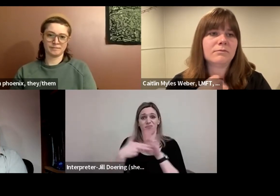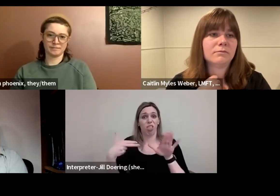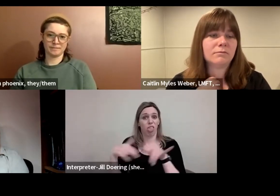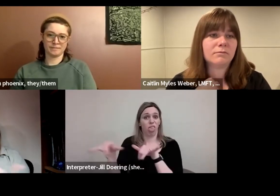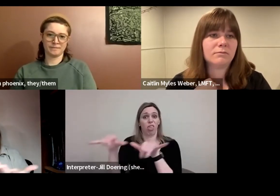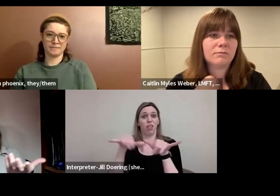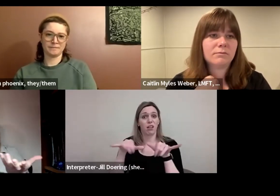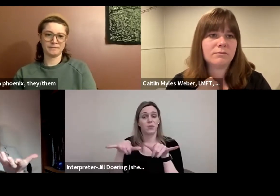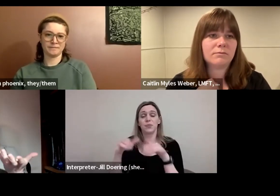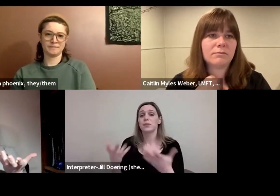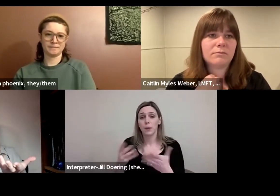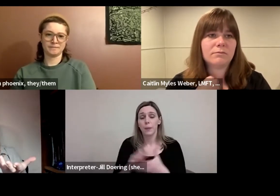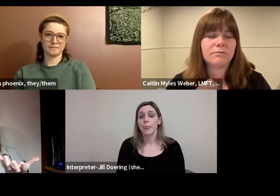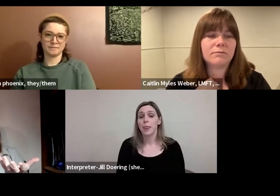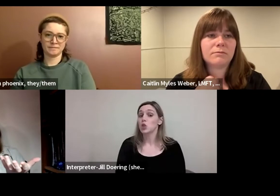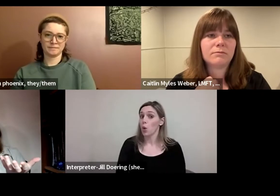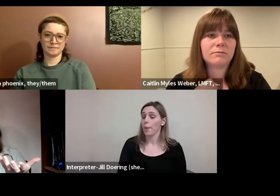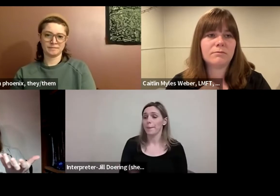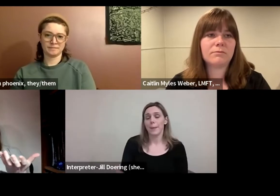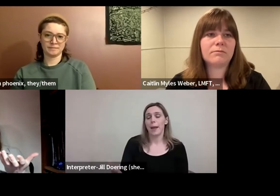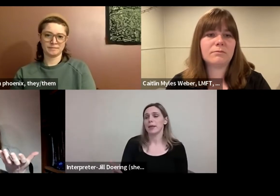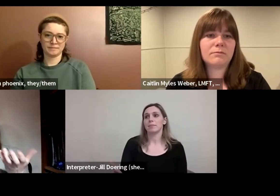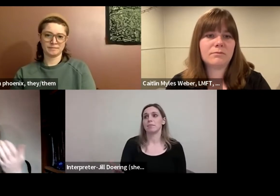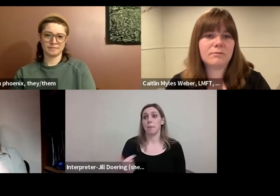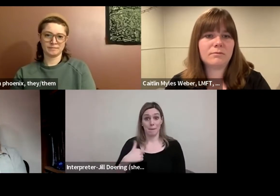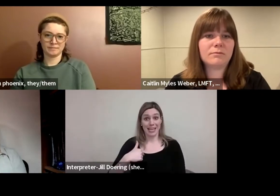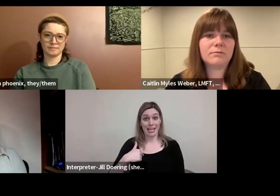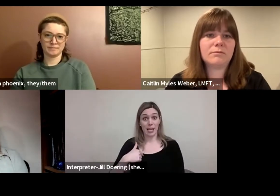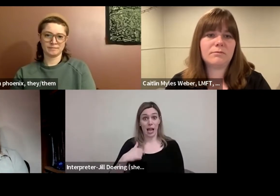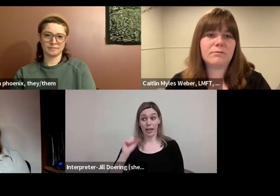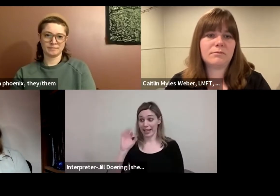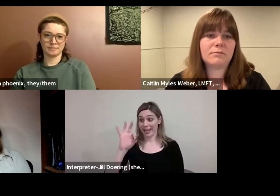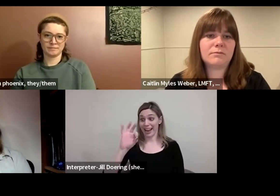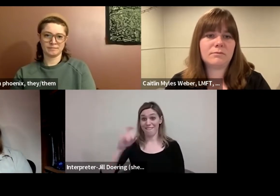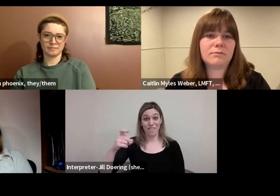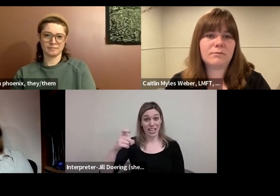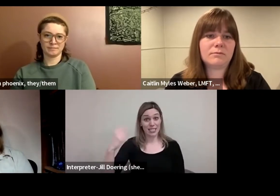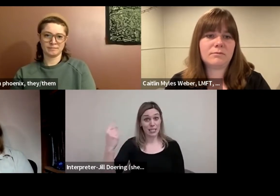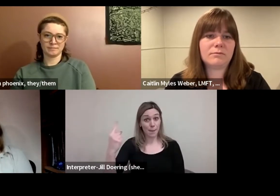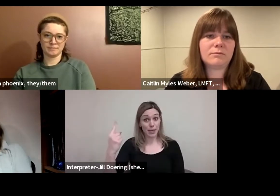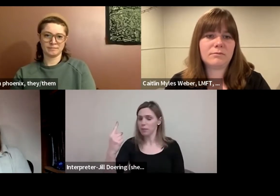A client, I can't fix anybody, I can only help someone fix themselves.